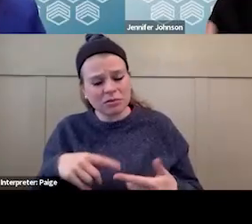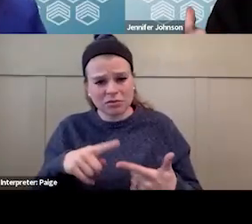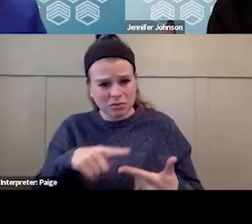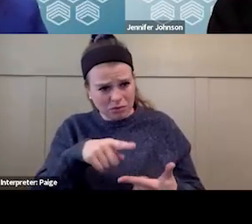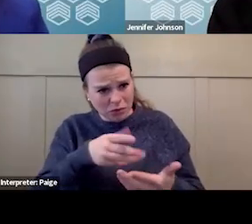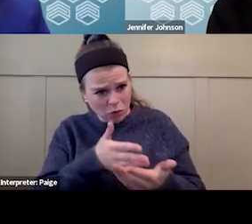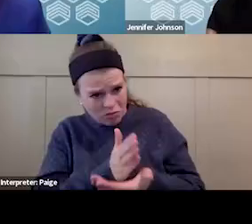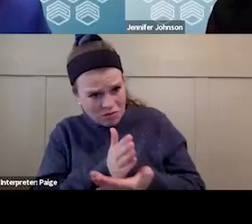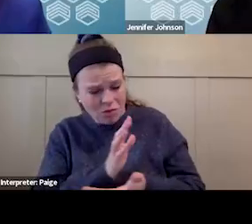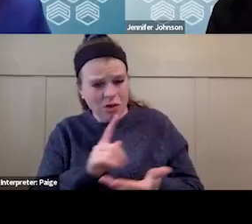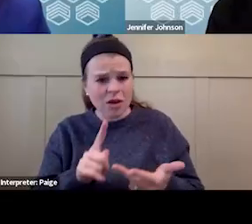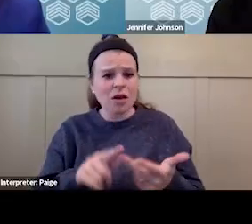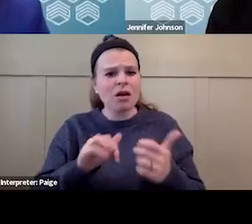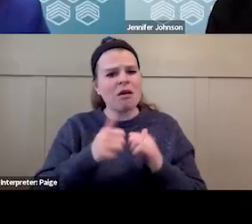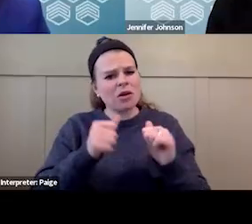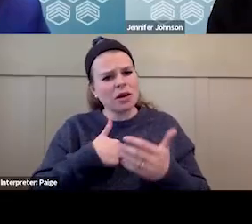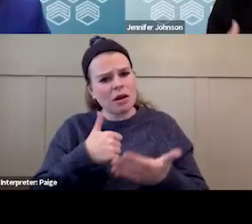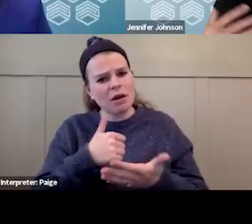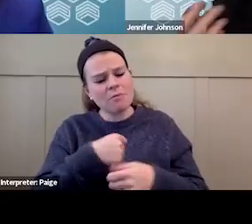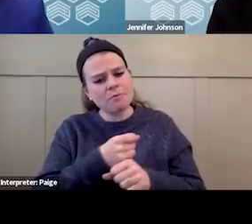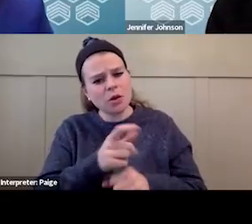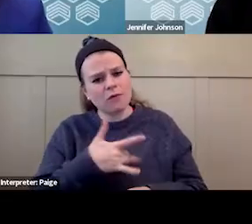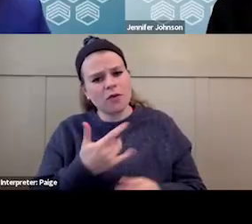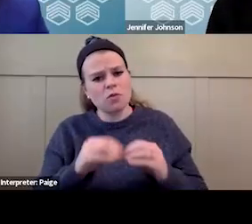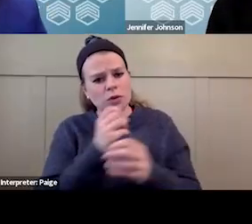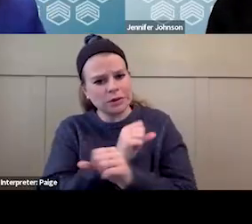How can we make you feel safe? What happened to you?"